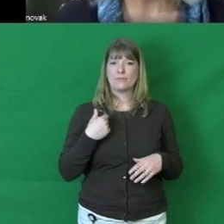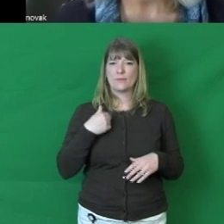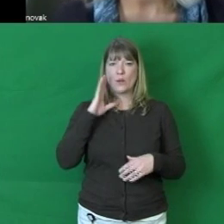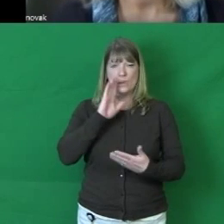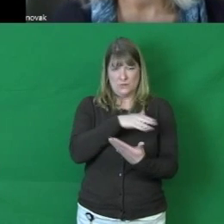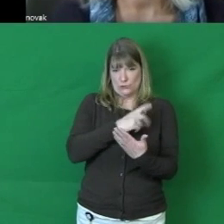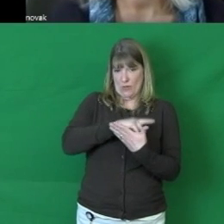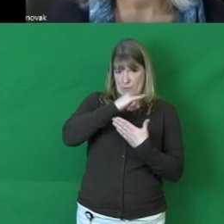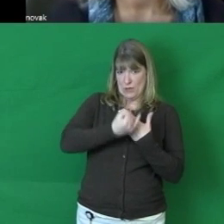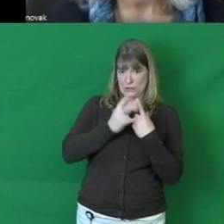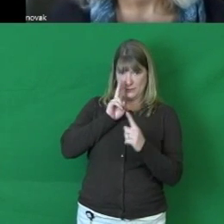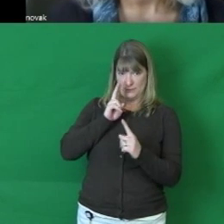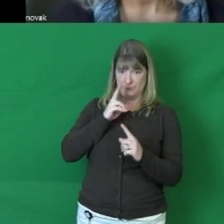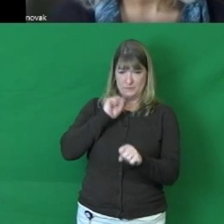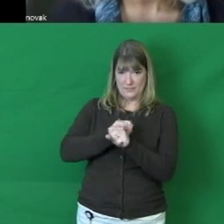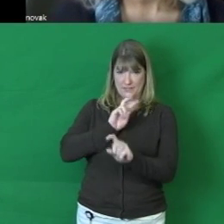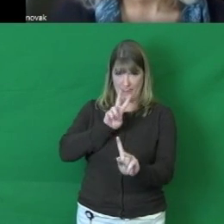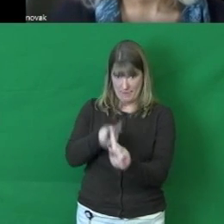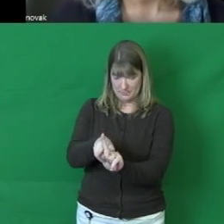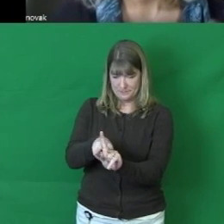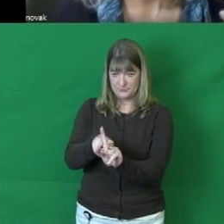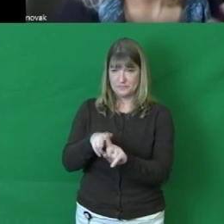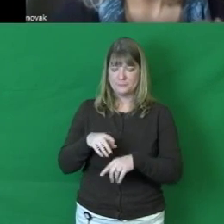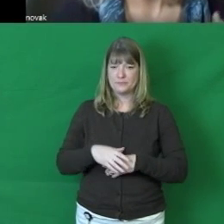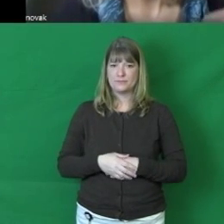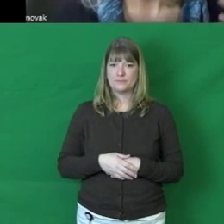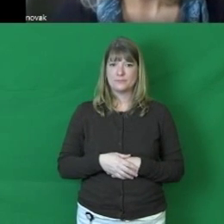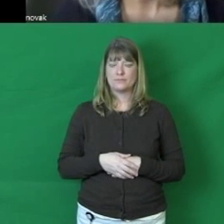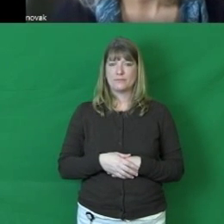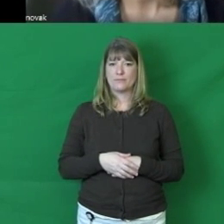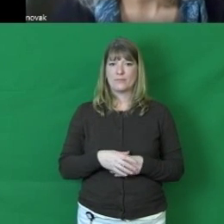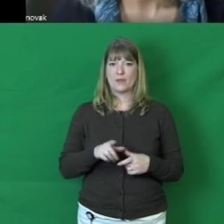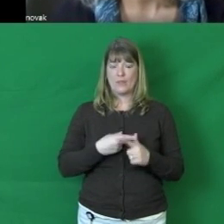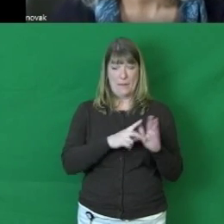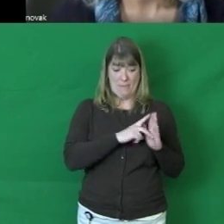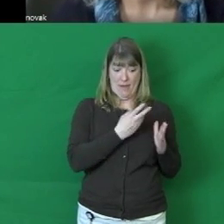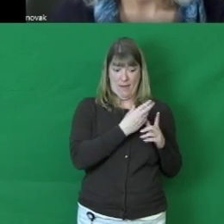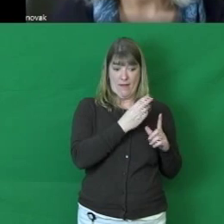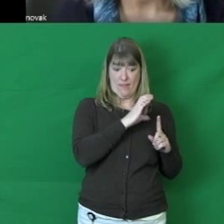a song project. In following the Bilingual-Bicultural